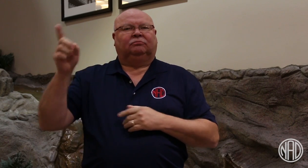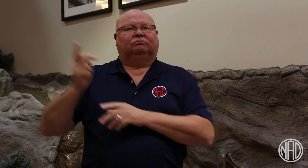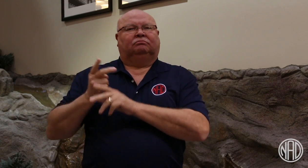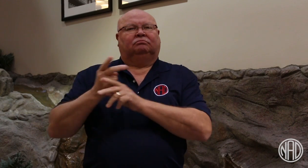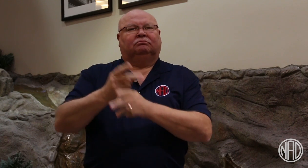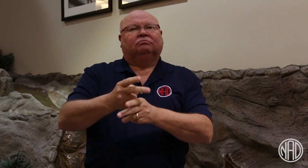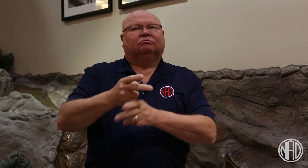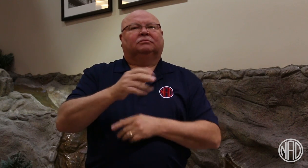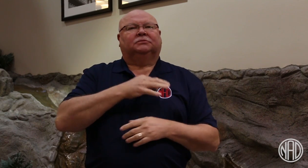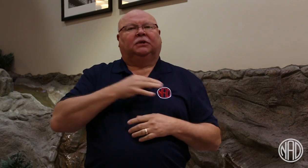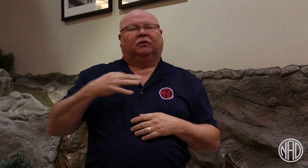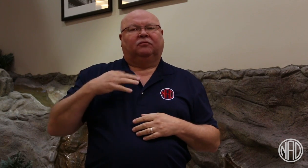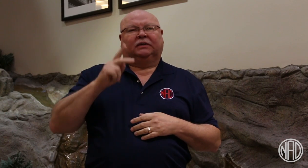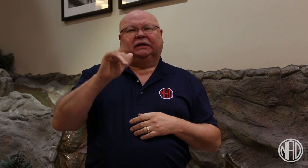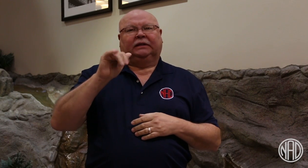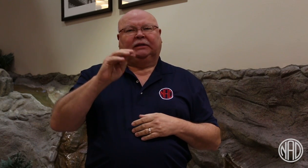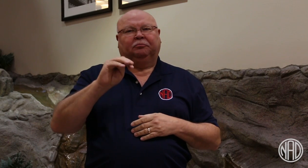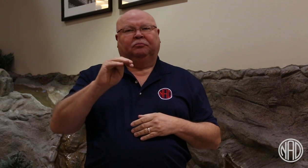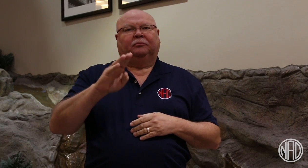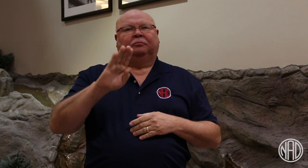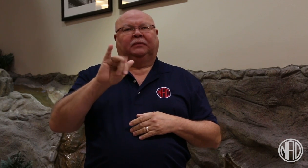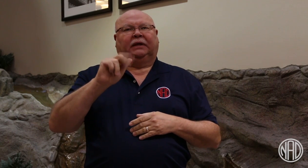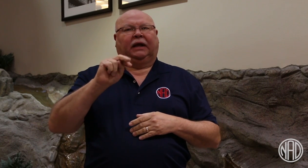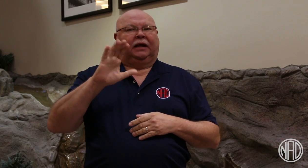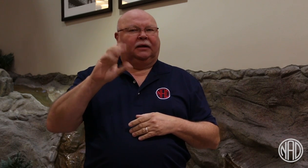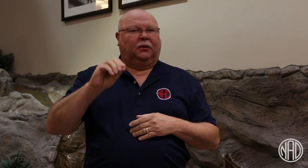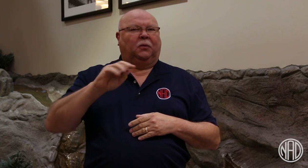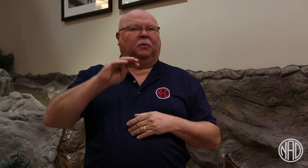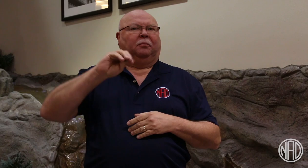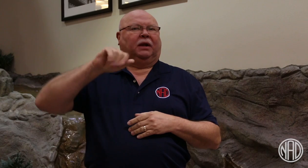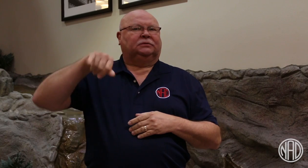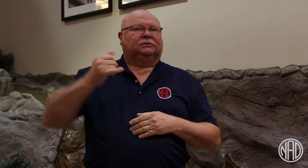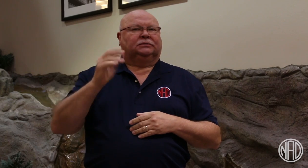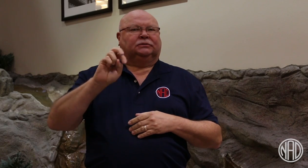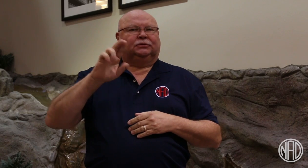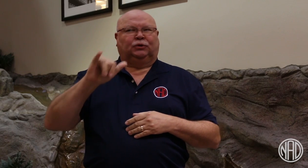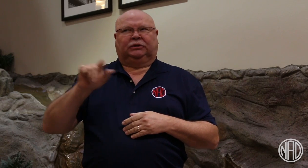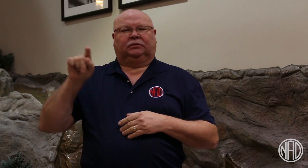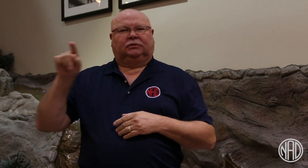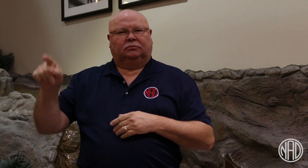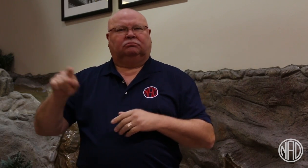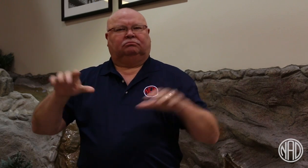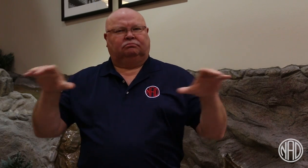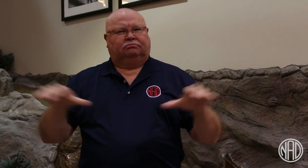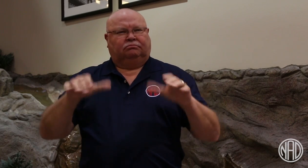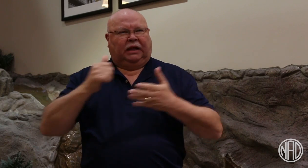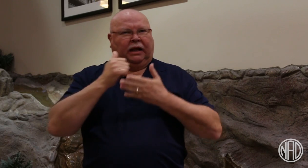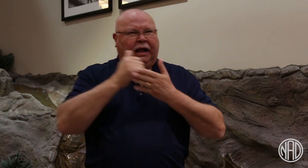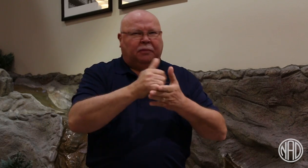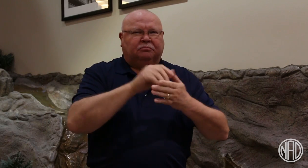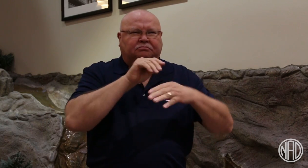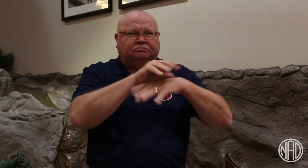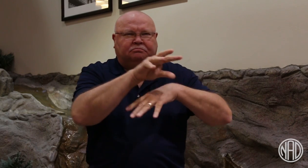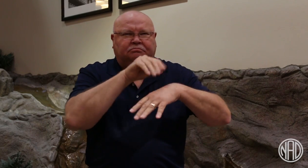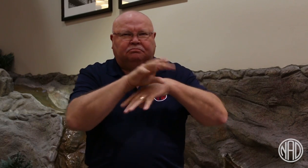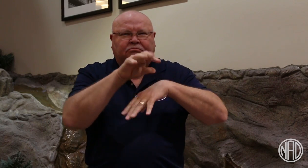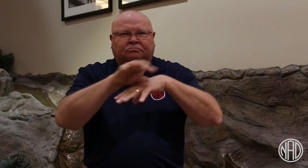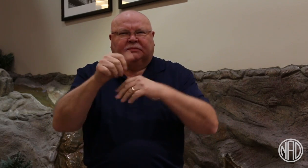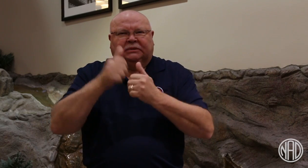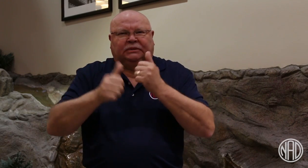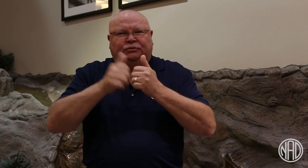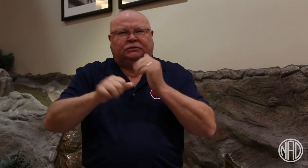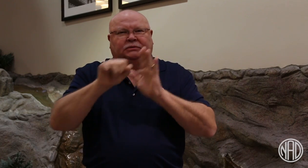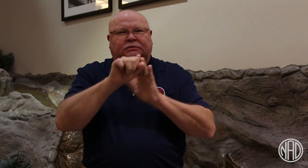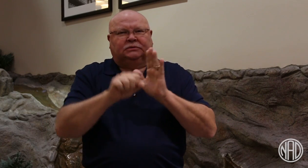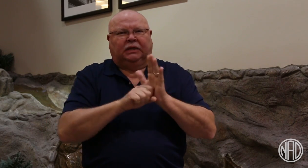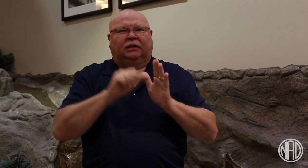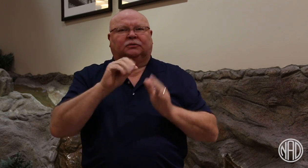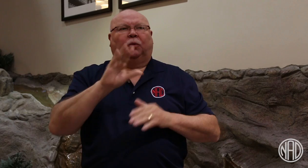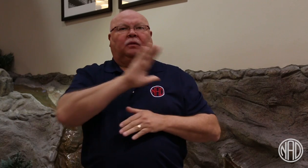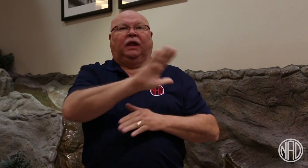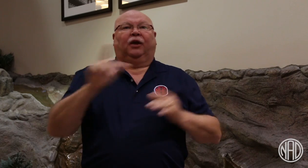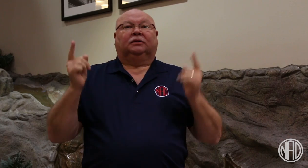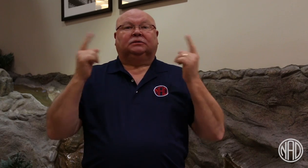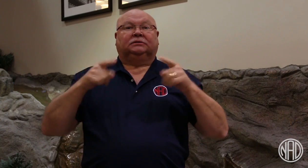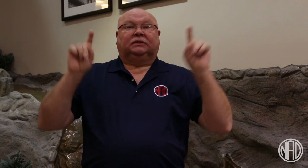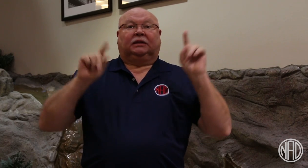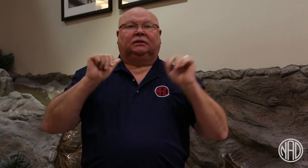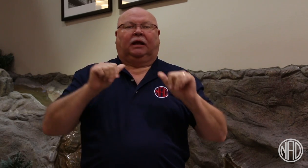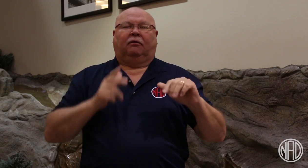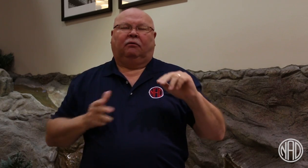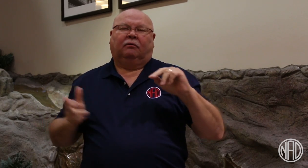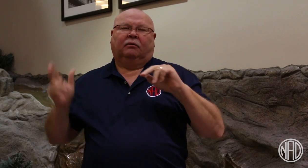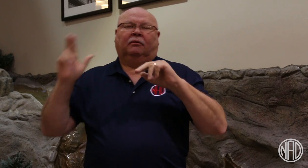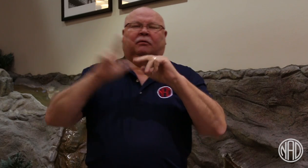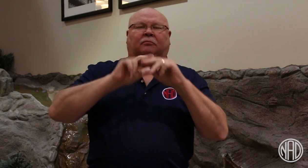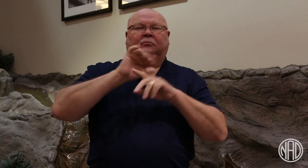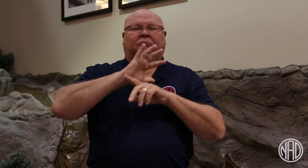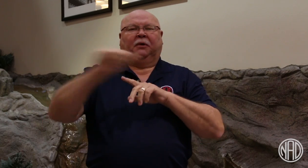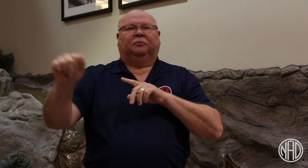Thanks to the NAD, Kim Bianco Majeri is very active in supporting and advising each state towards success.